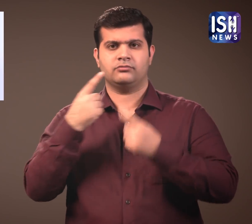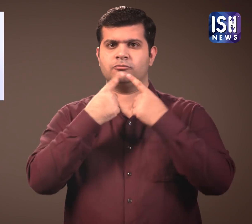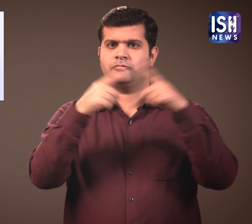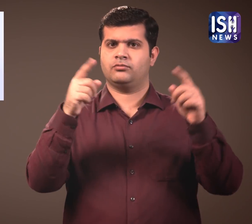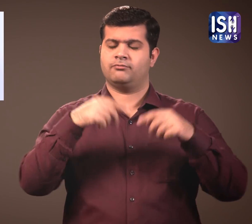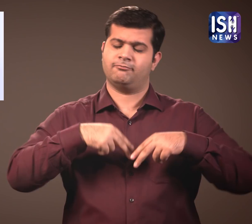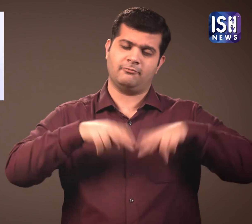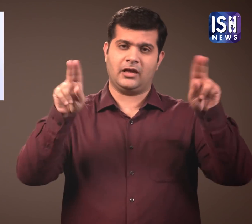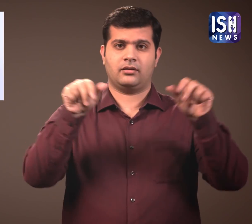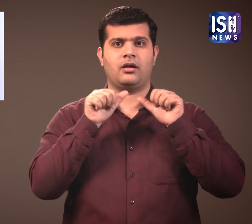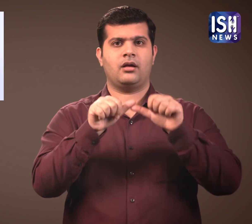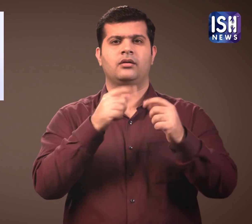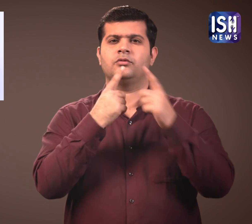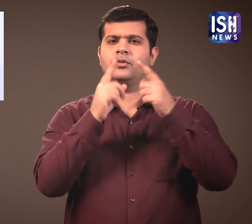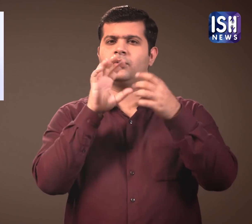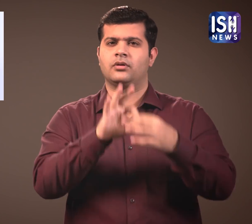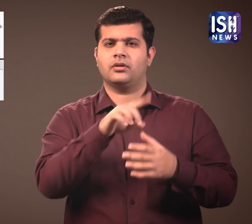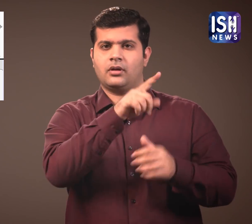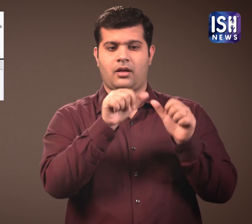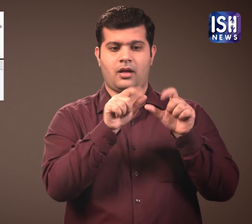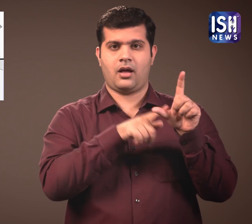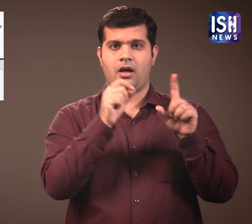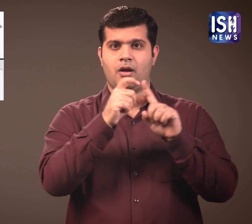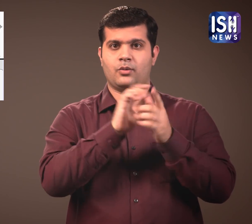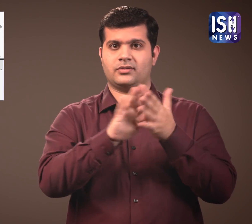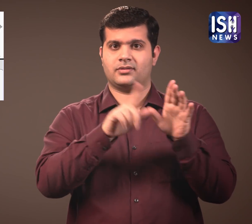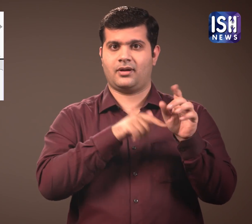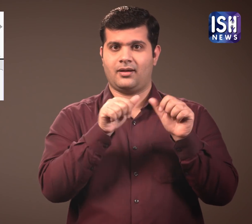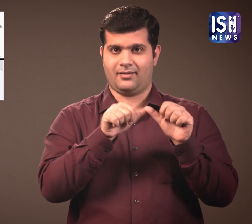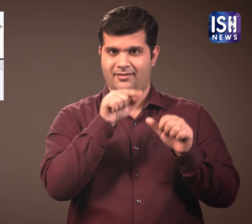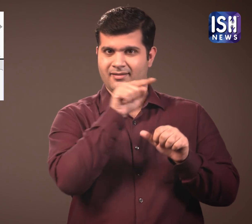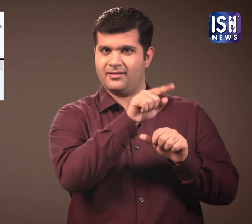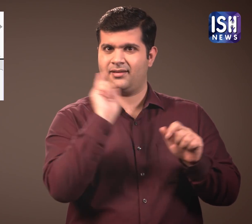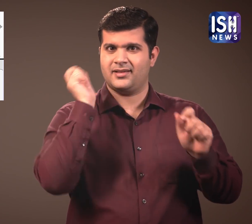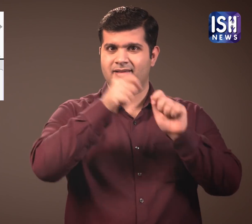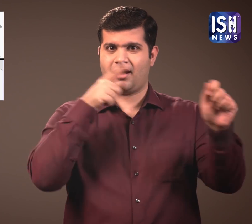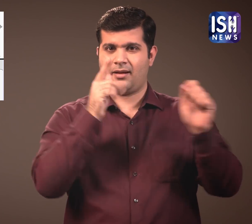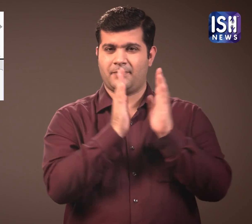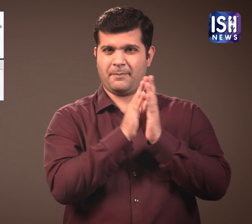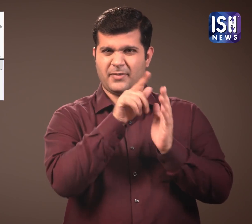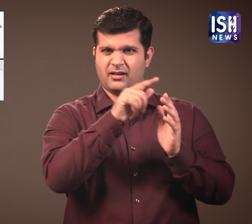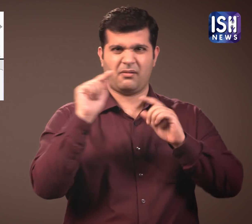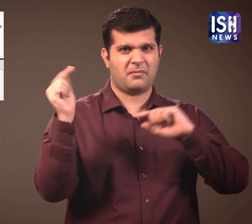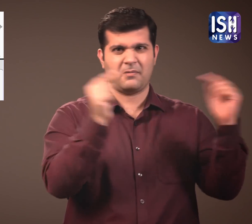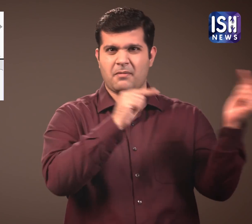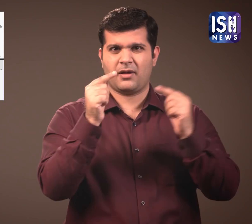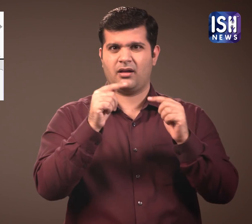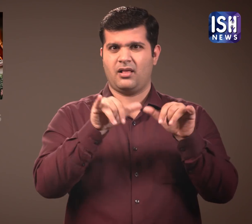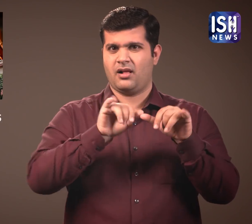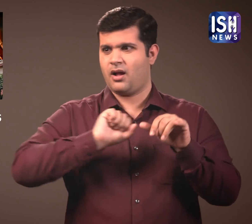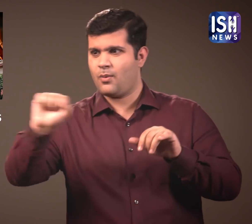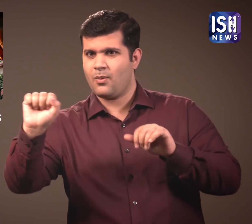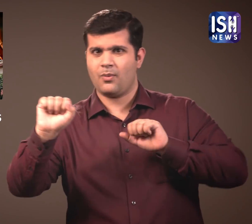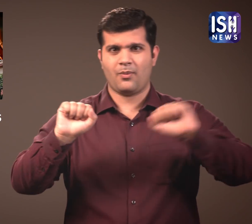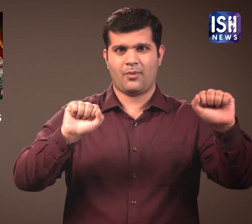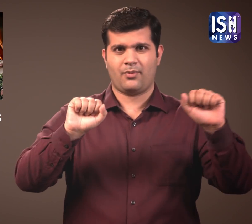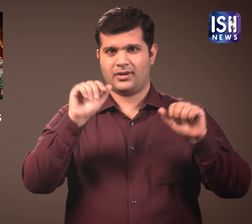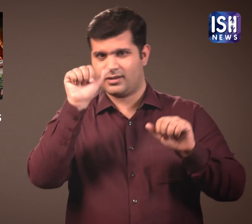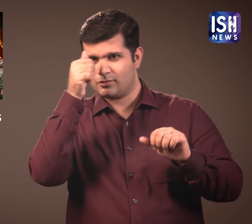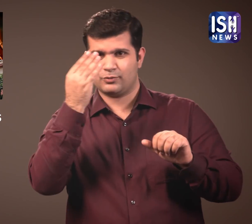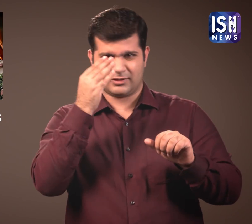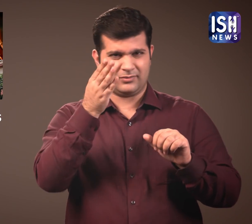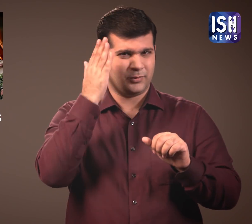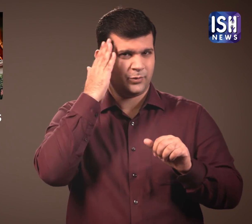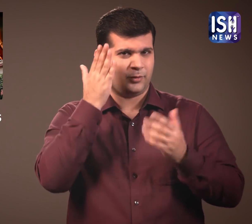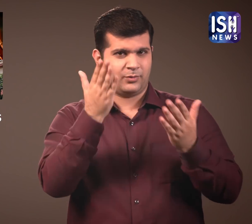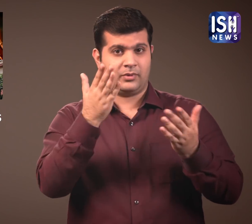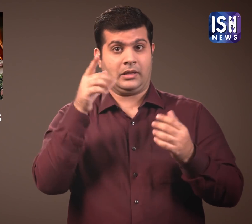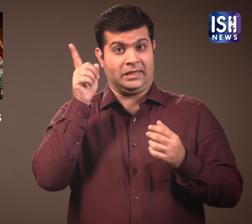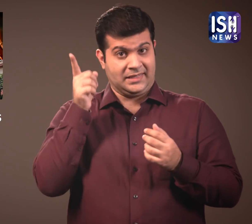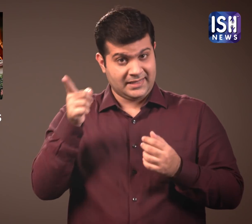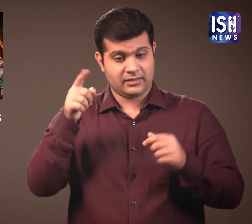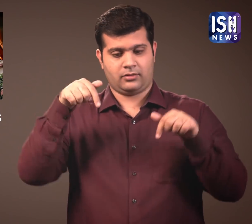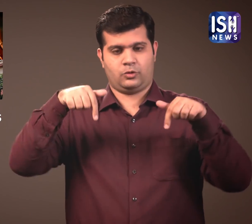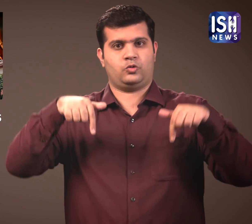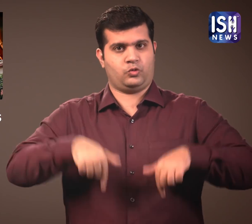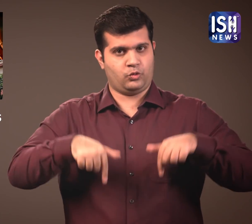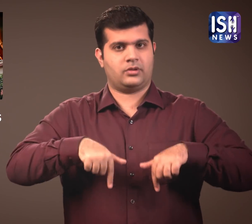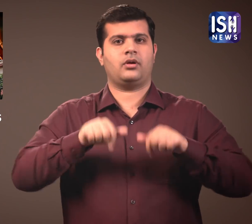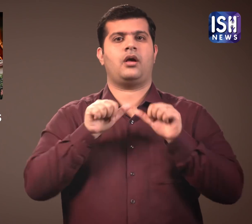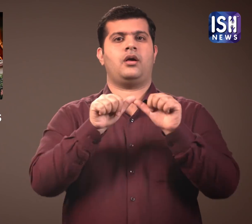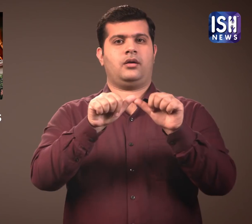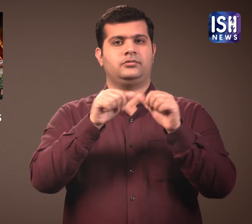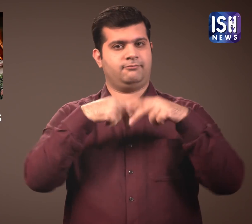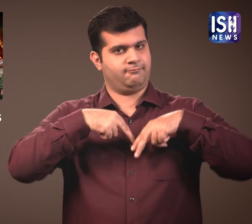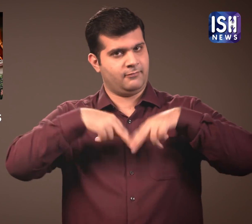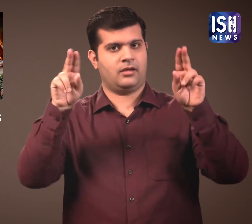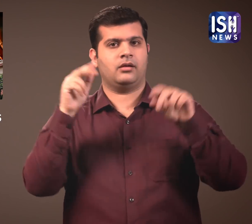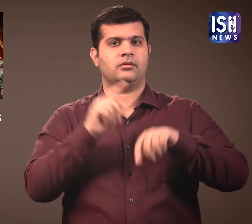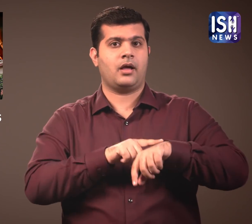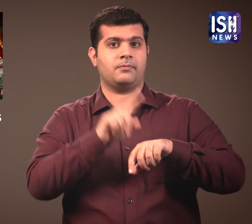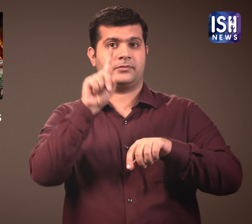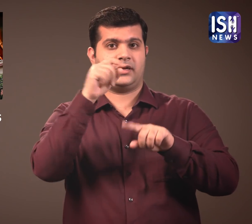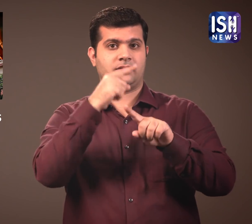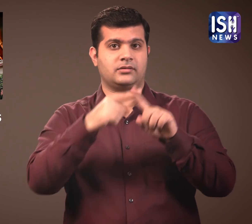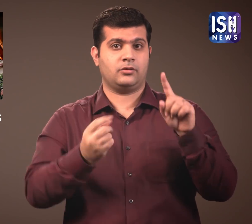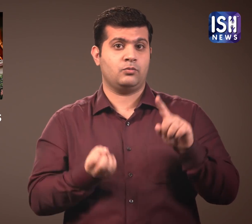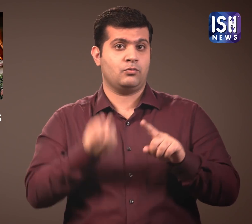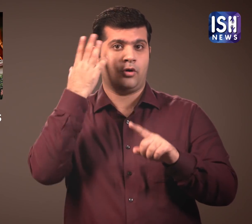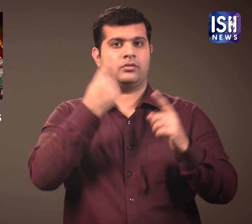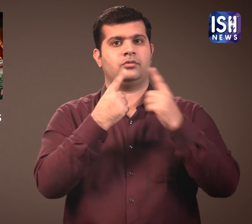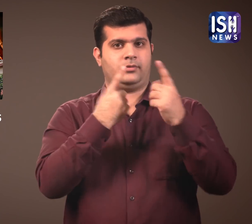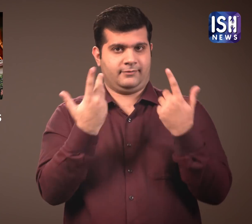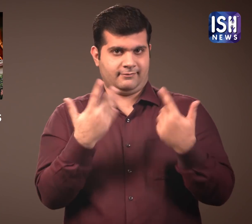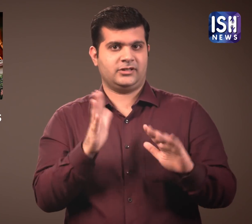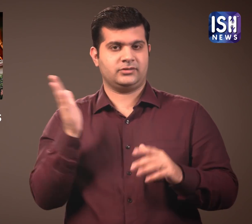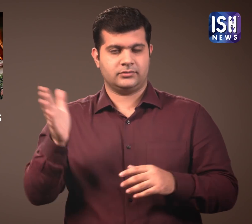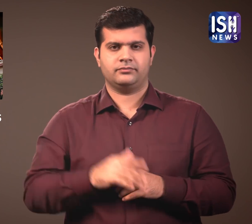announced the final decision about the Ayodhya dispute today at 10.30am.